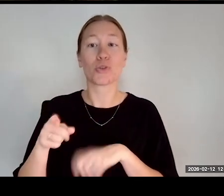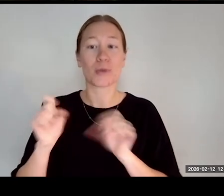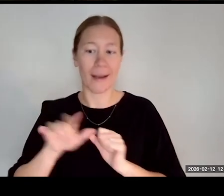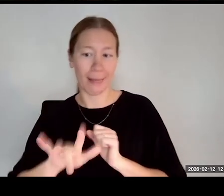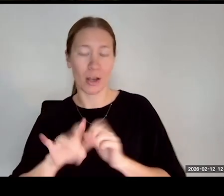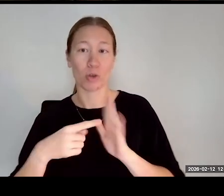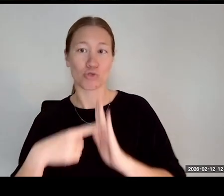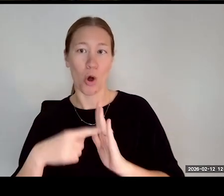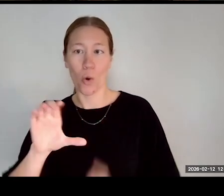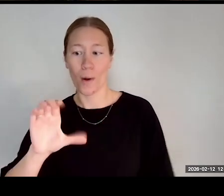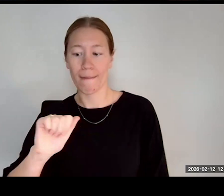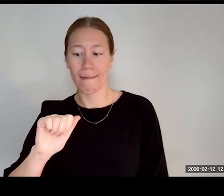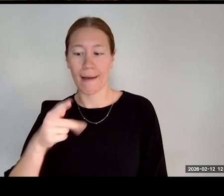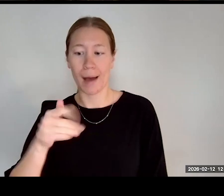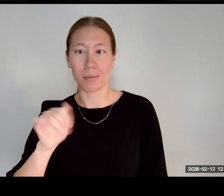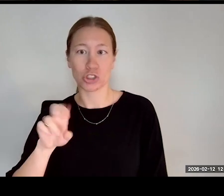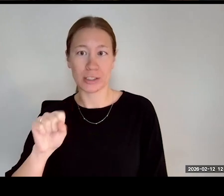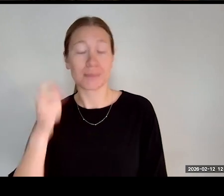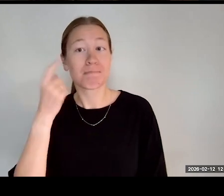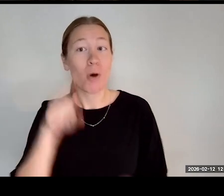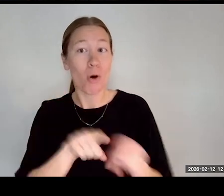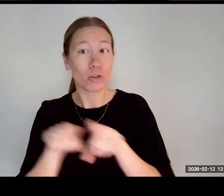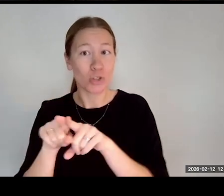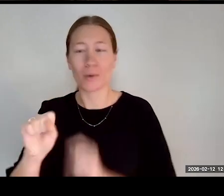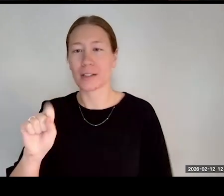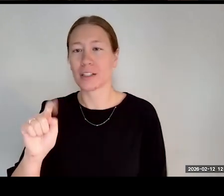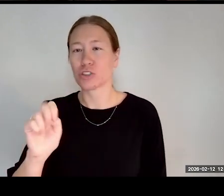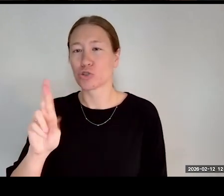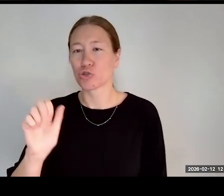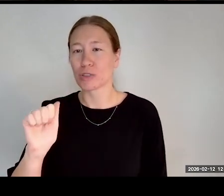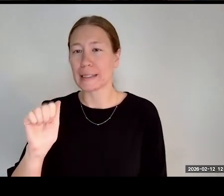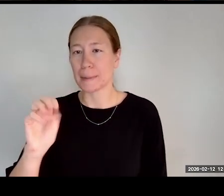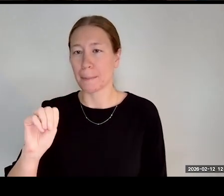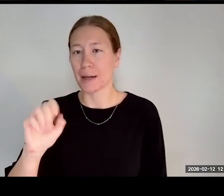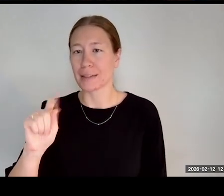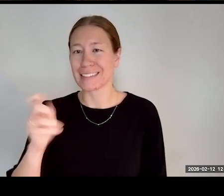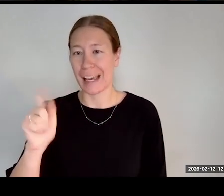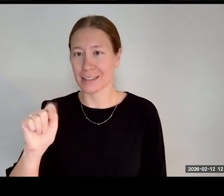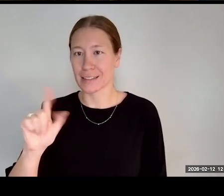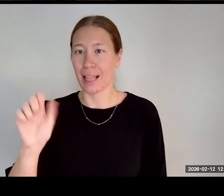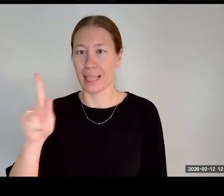or you can use the stream text link that will be placed in the chat. This workshop is being recorded